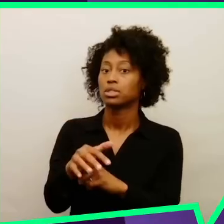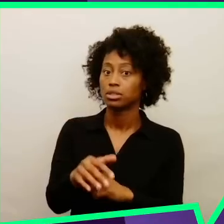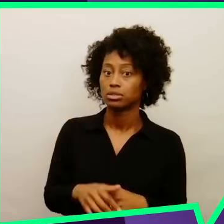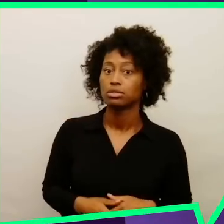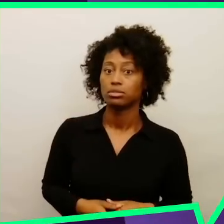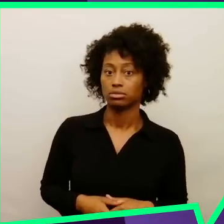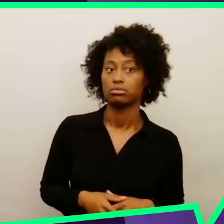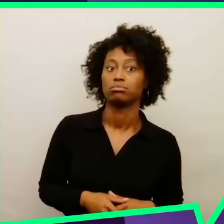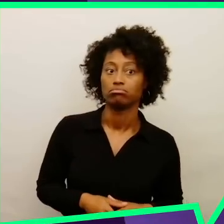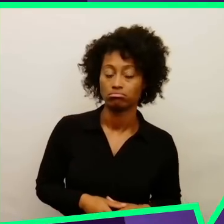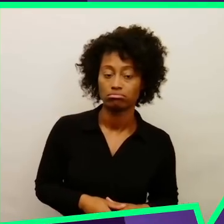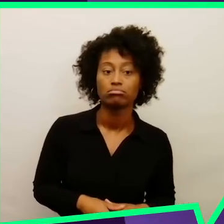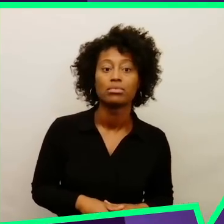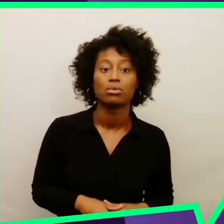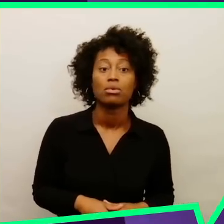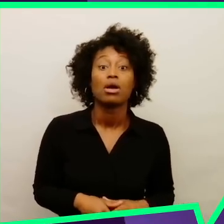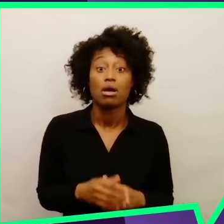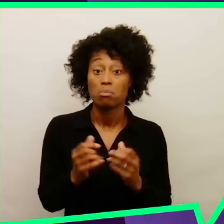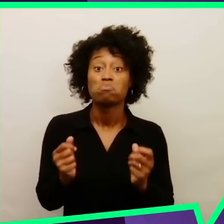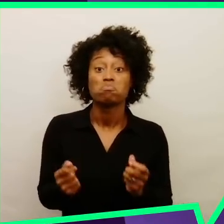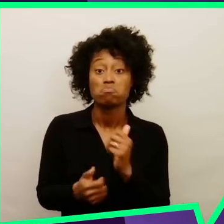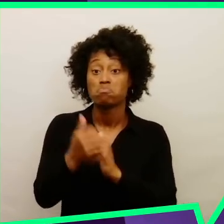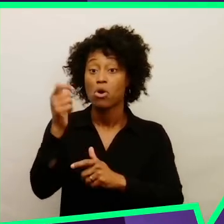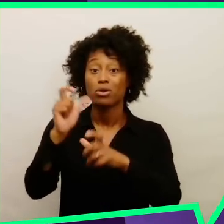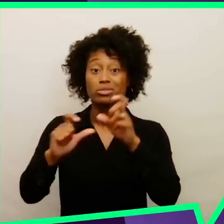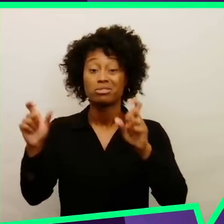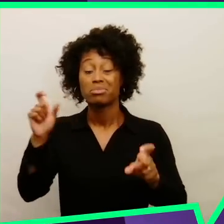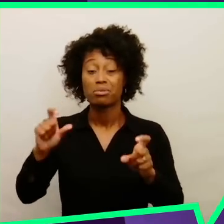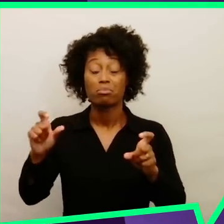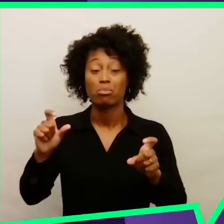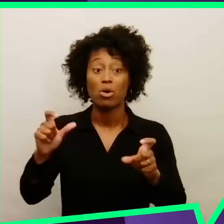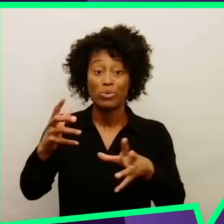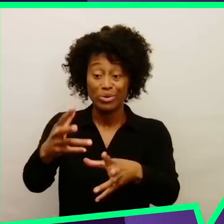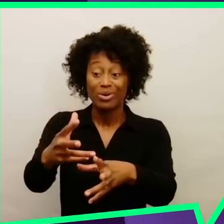for spectators as an event venue in the world.